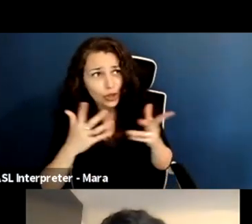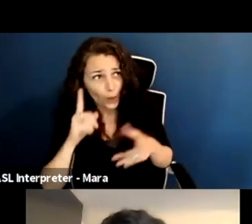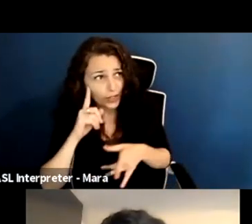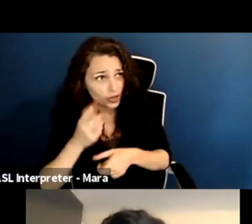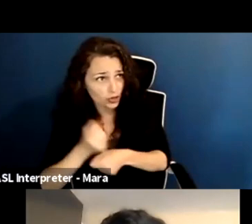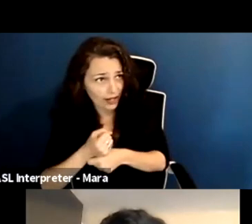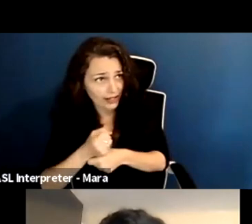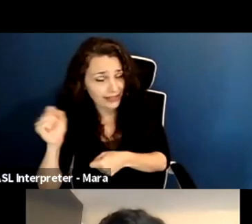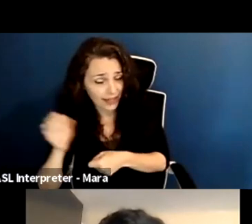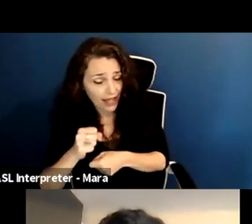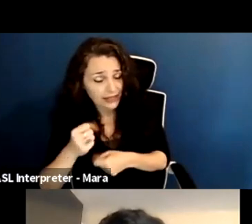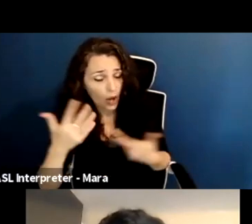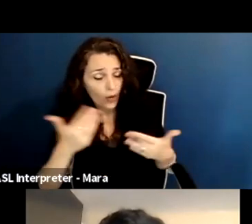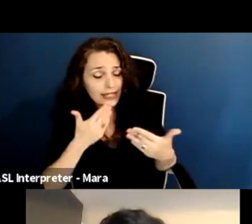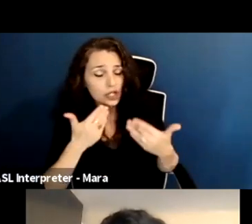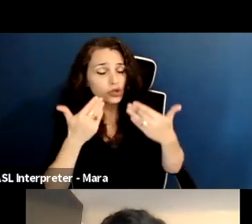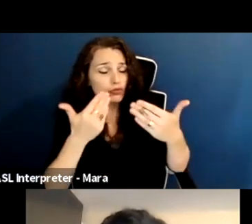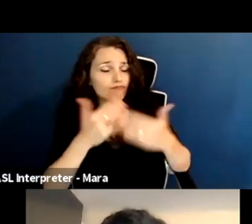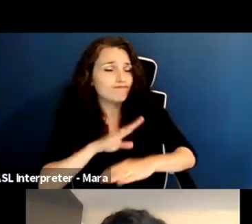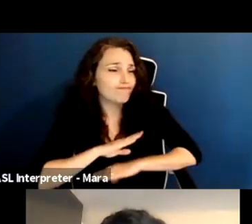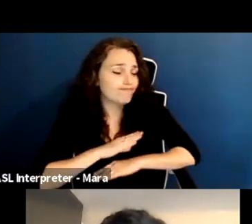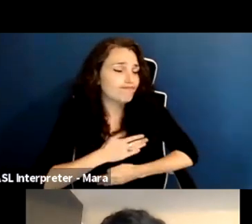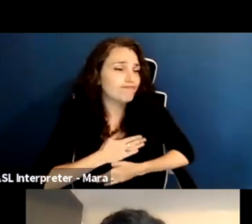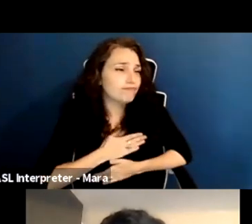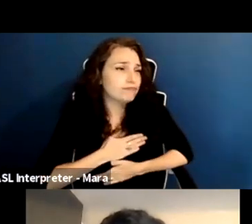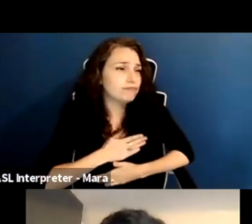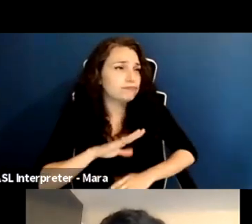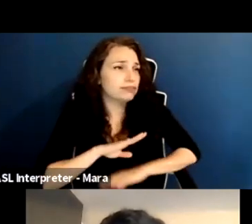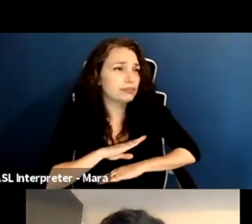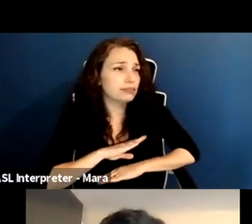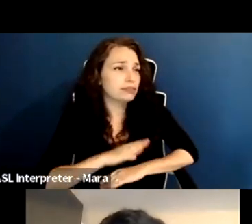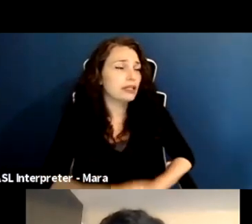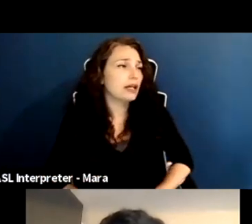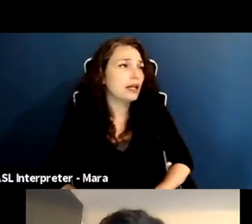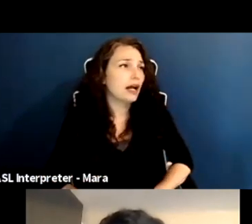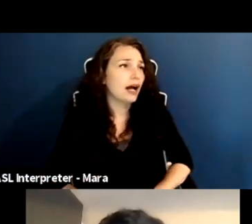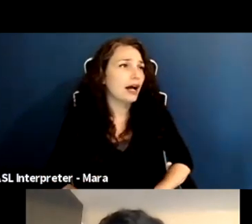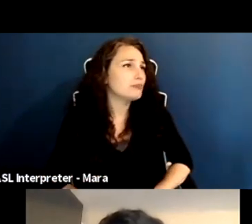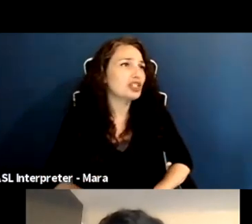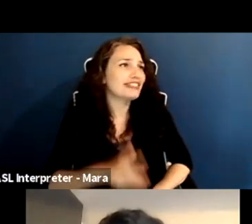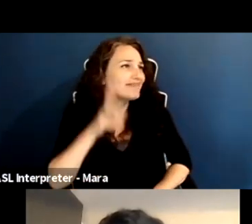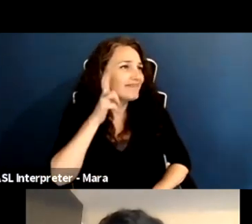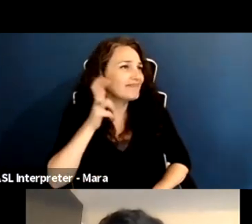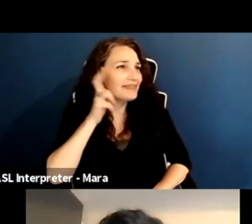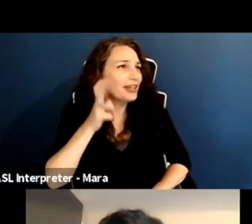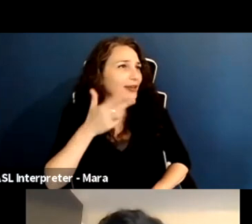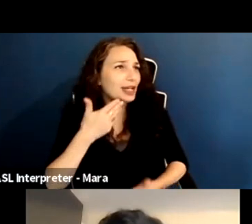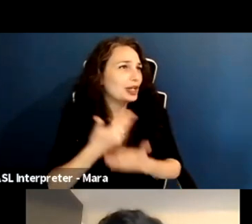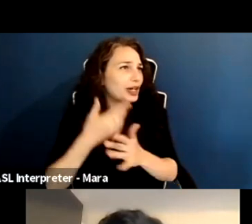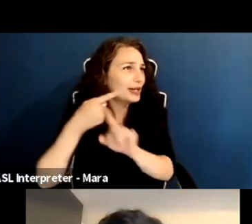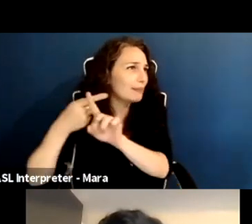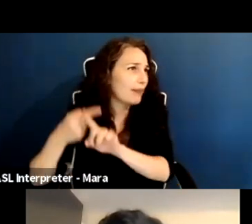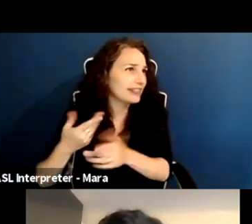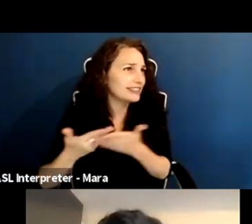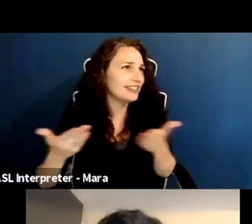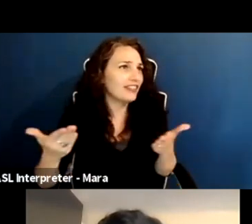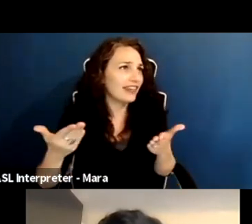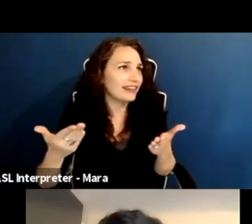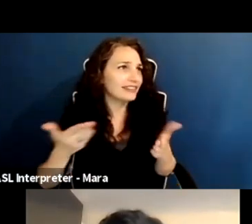what's gratifying is hearing good things that hopefully can come out of the work that we do together.